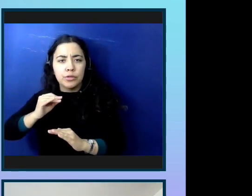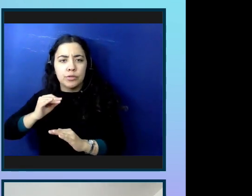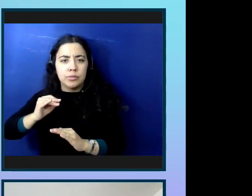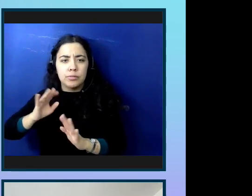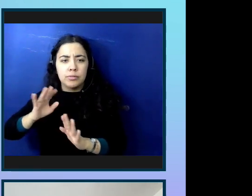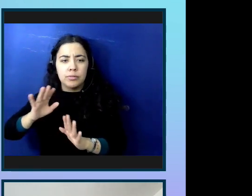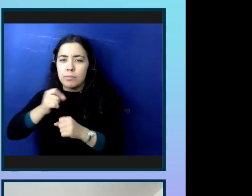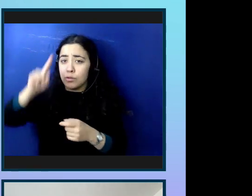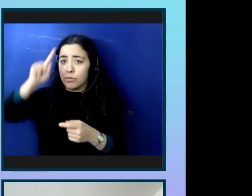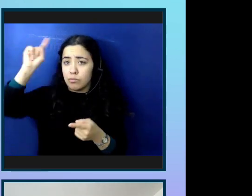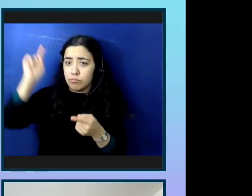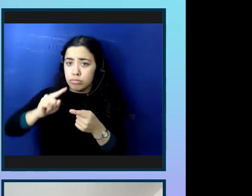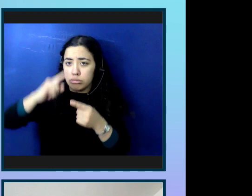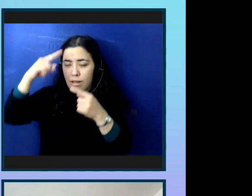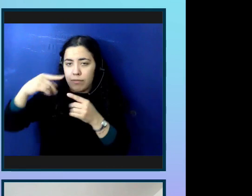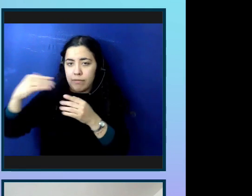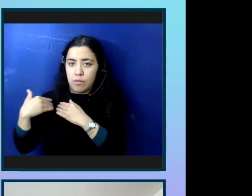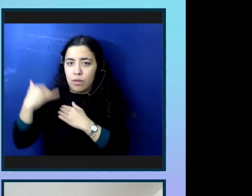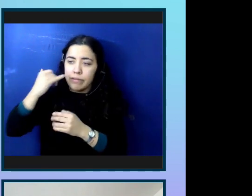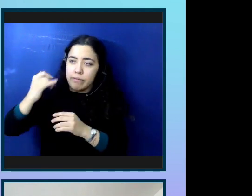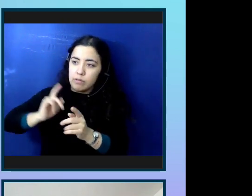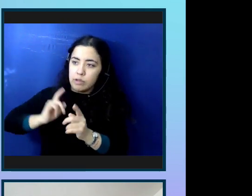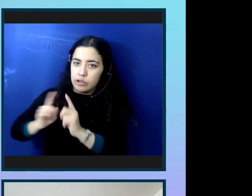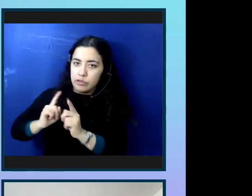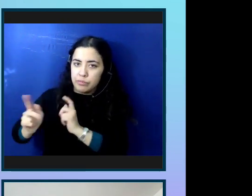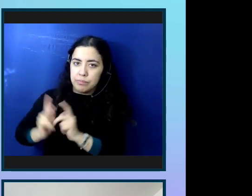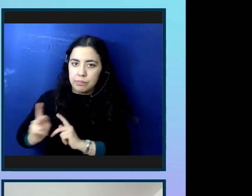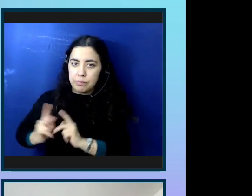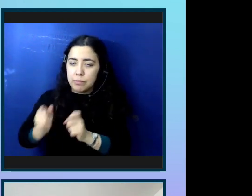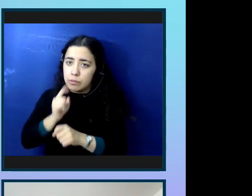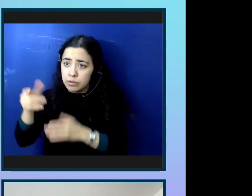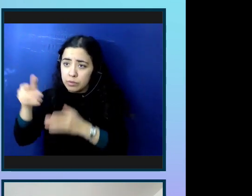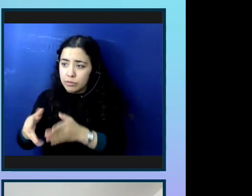when interviewing people, making sure that they know the steps progressively disclosed to them,